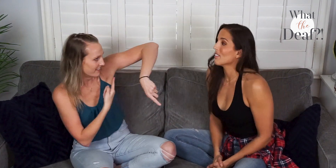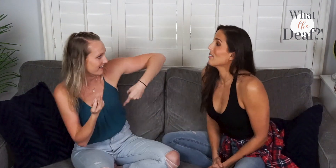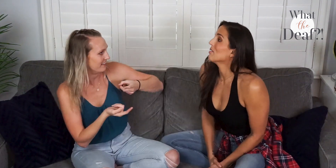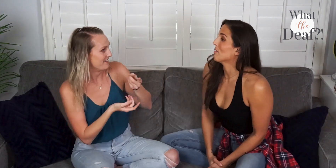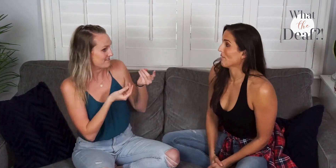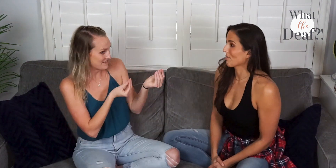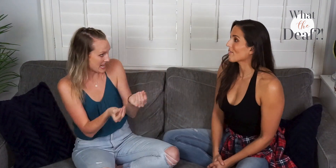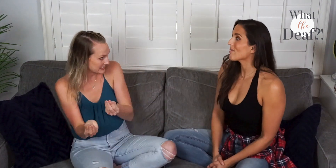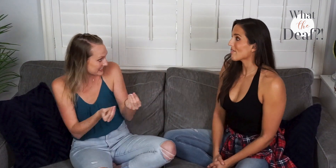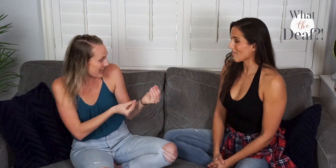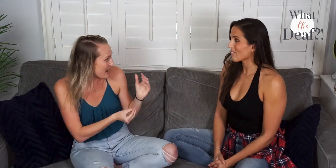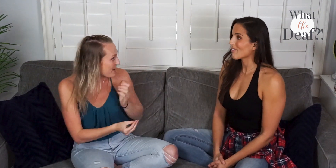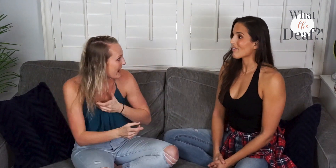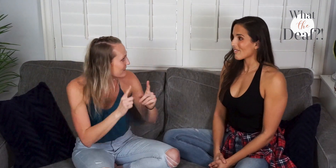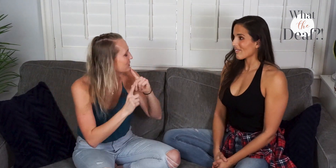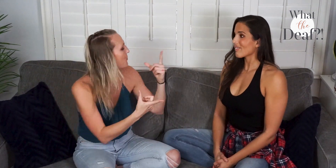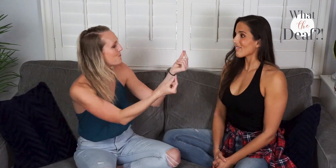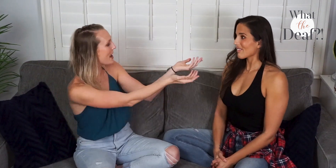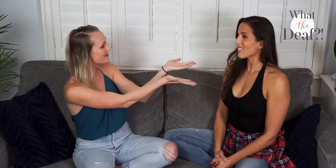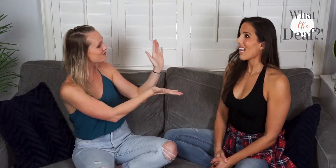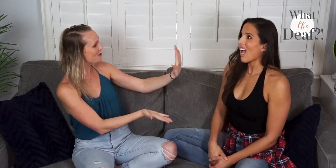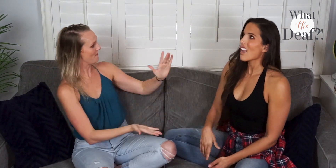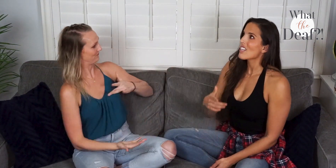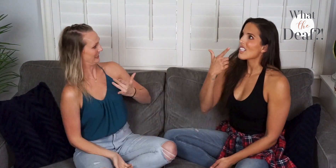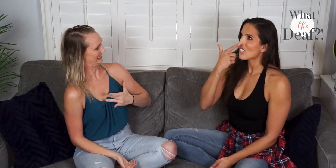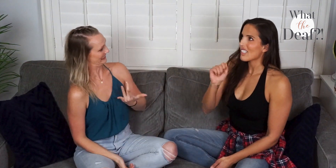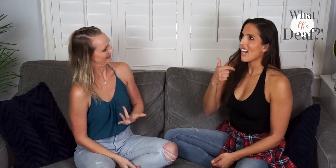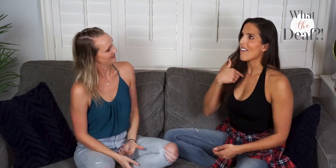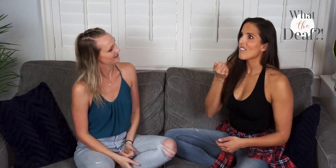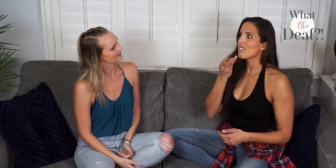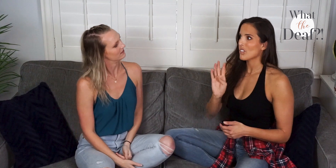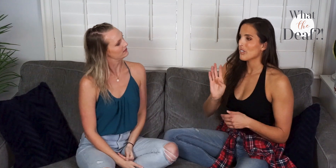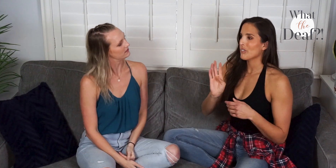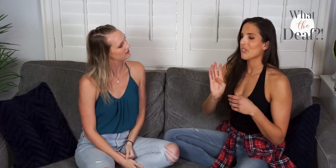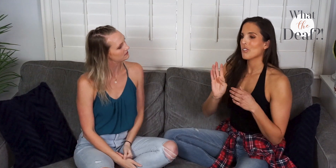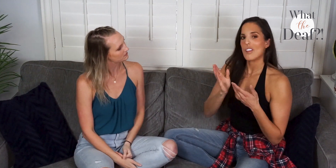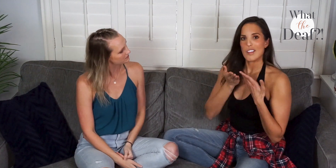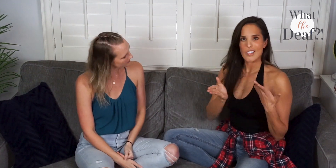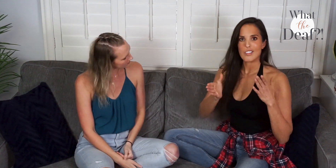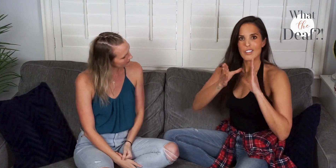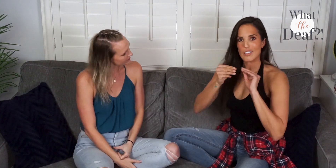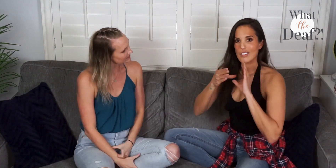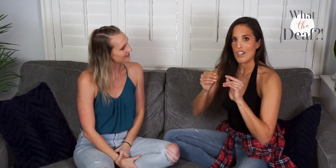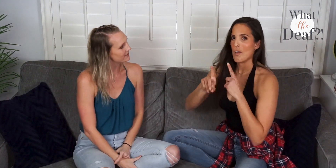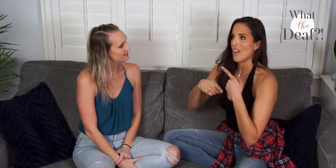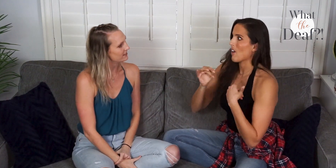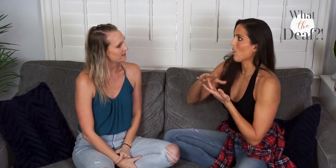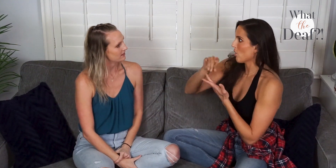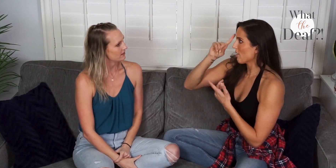and facilitating our conversation. How did you feel? It's interesting, 'cause I have a few things to say about